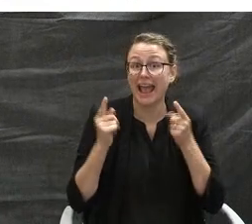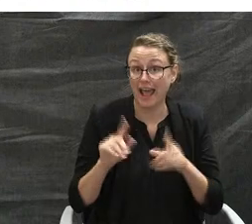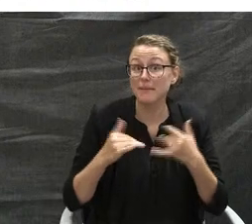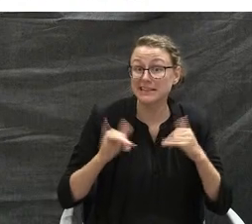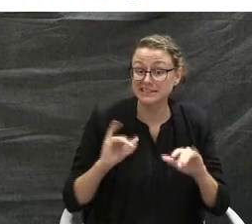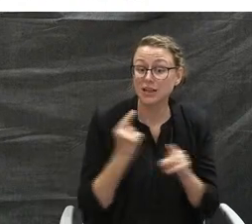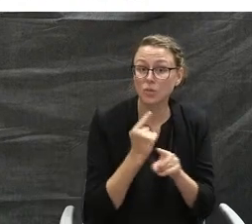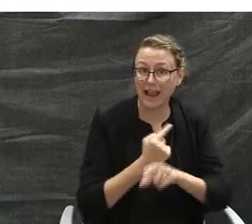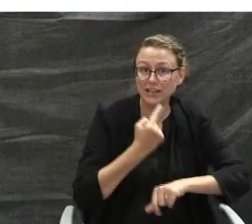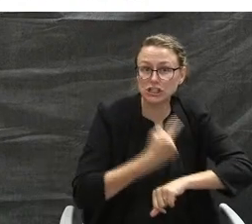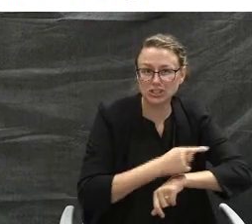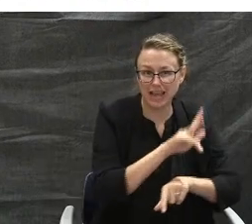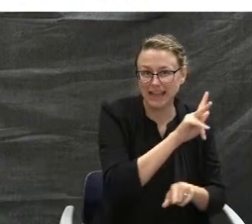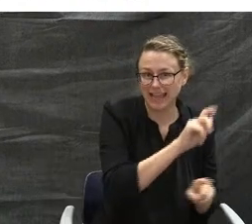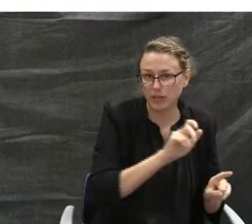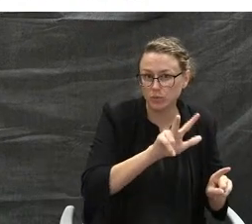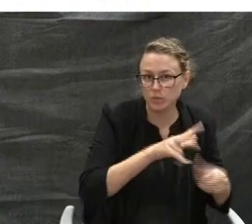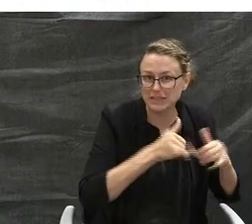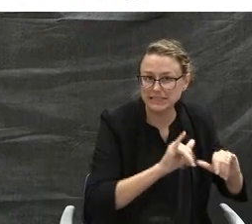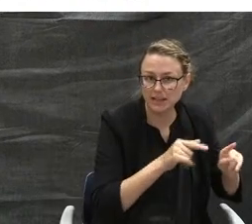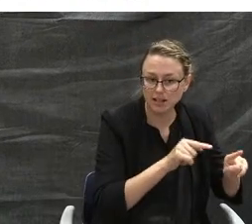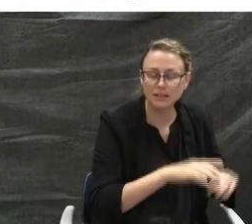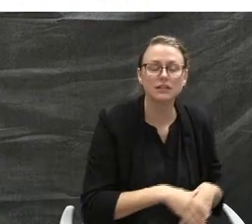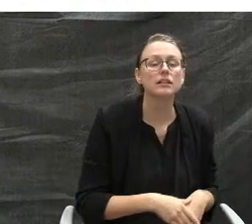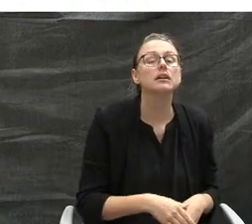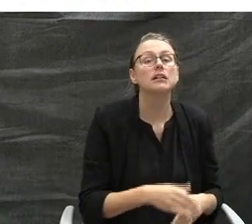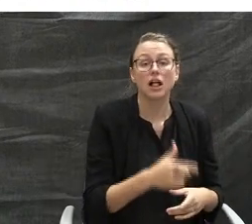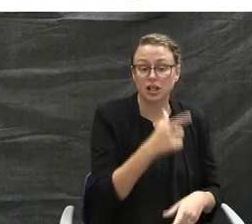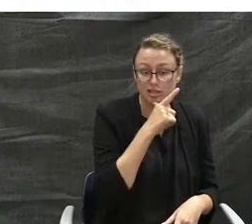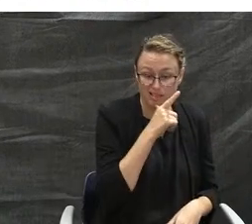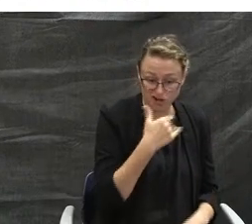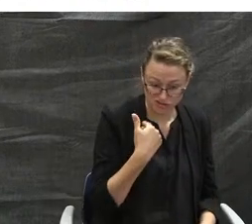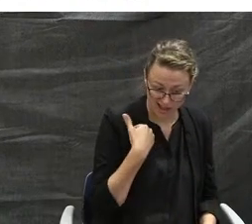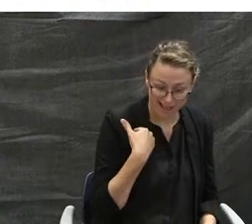through three. They'll eat lunch and have recess with homerooms